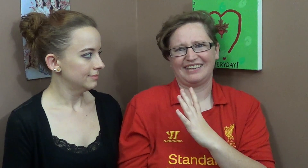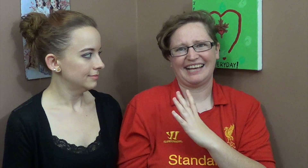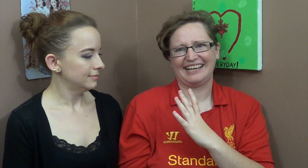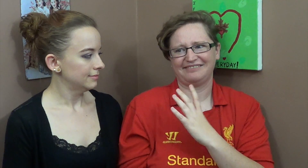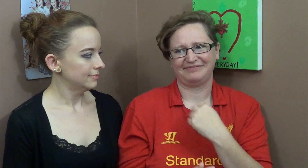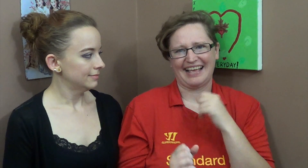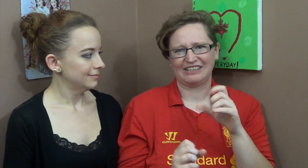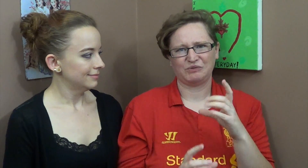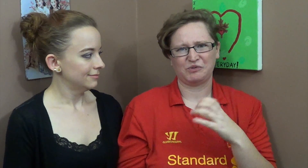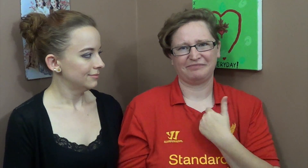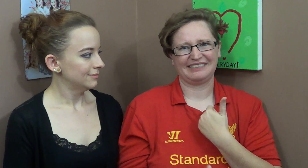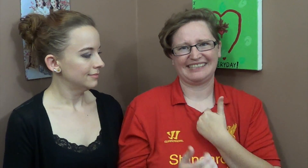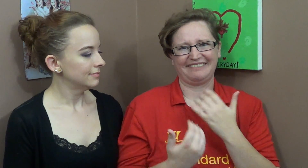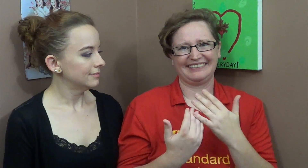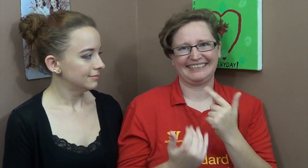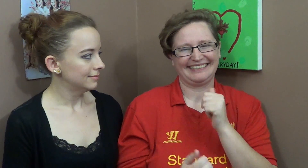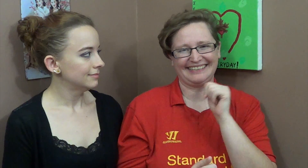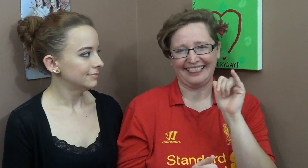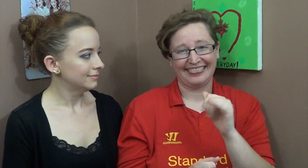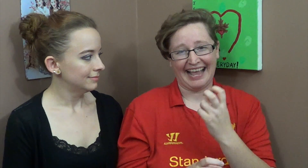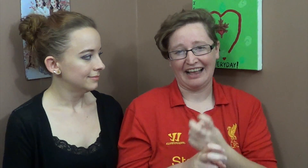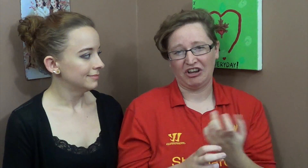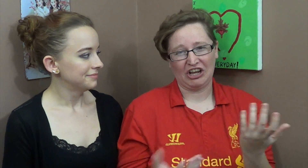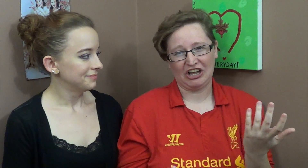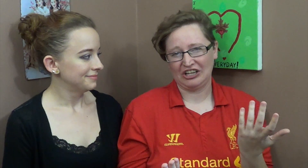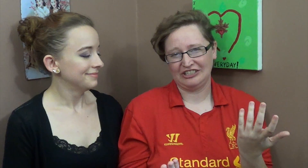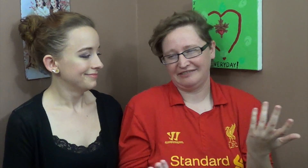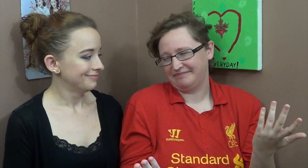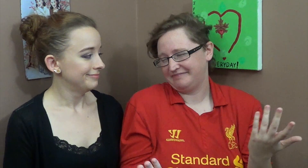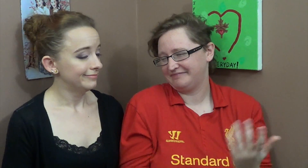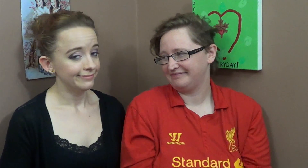that's fine. I can do it myself. It's not that hard.